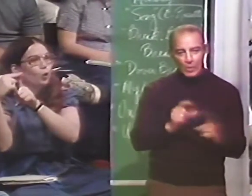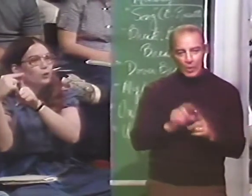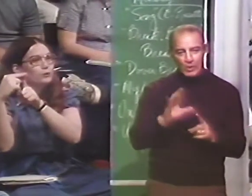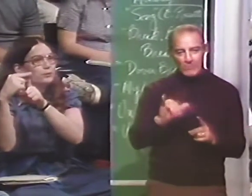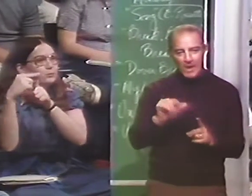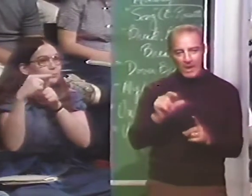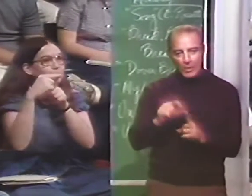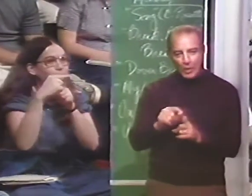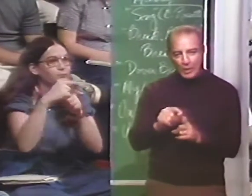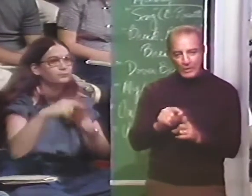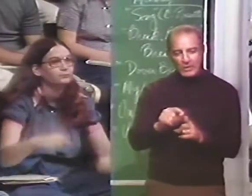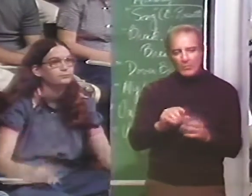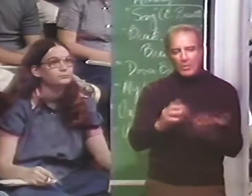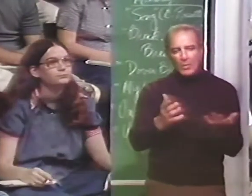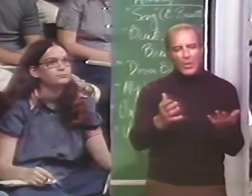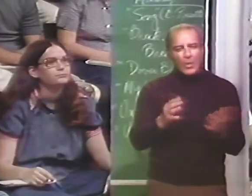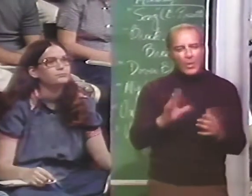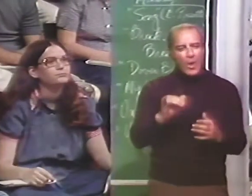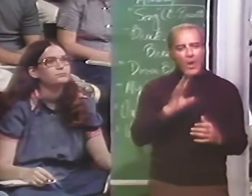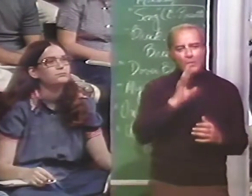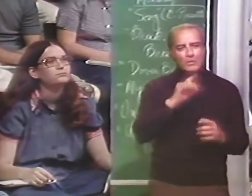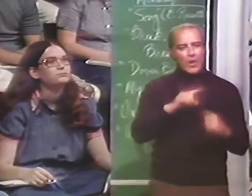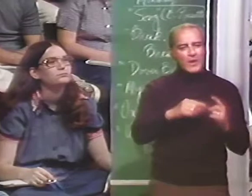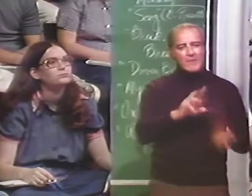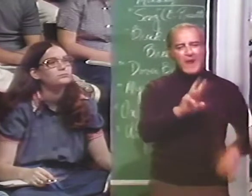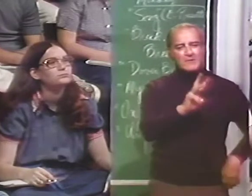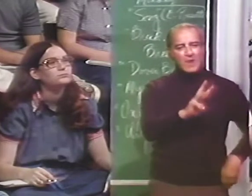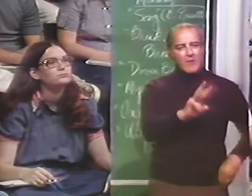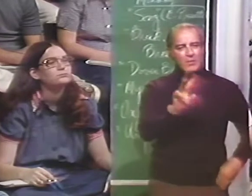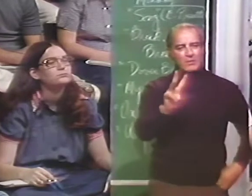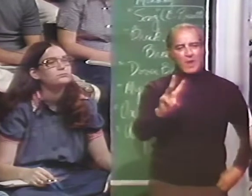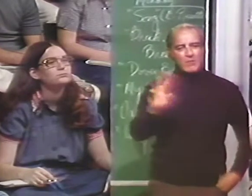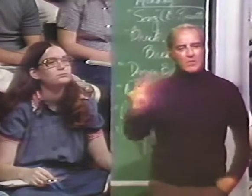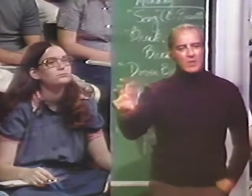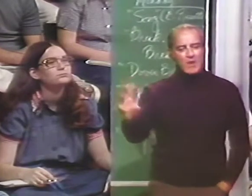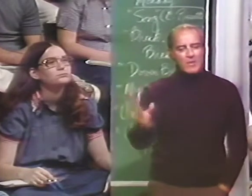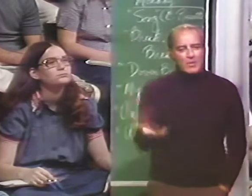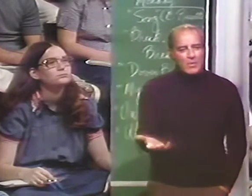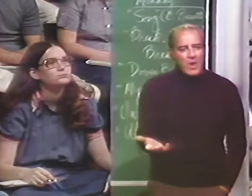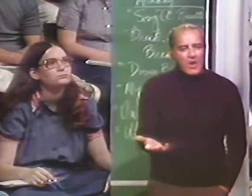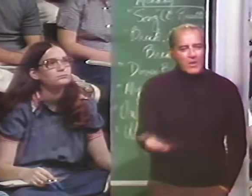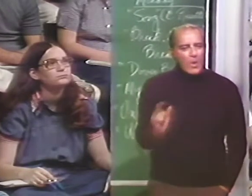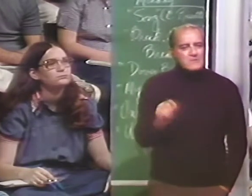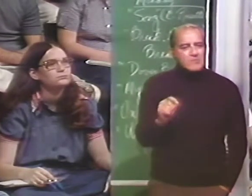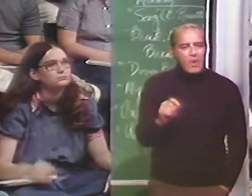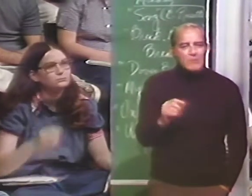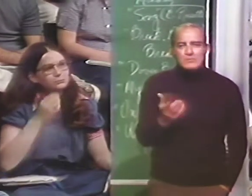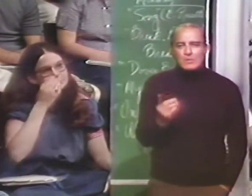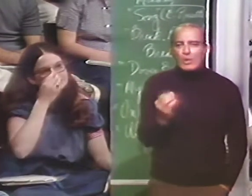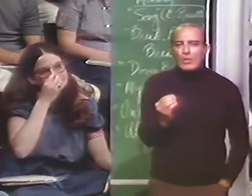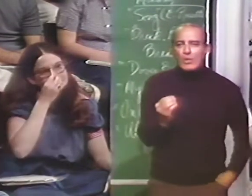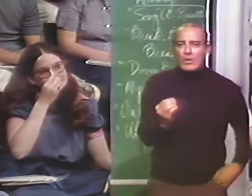WORD BY WORD. BUT WHY ARE WE TALKING ABOUT "W," "W," "W"? WHAT? WHAT'S SUPPOSED TO DO?